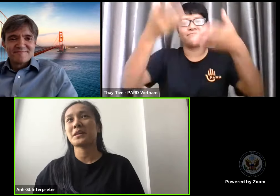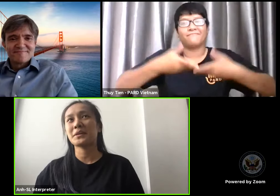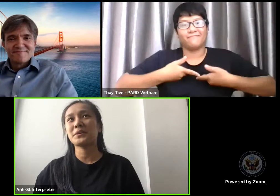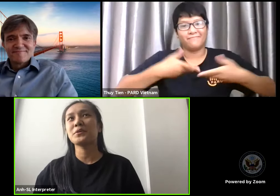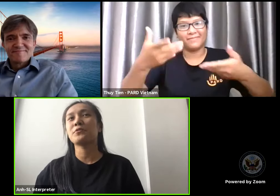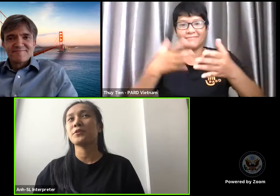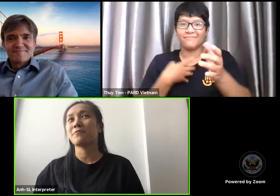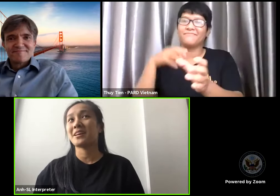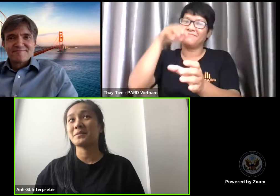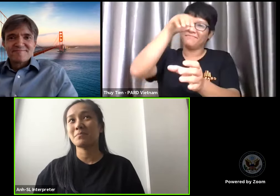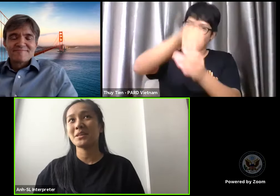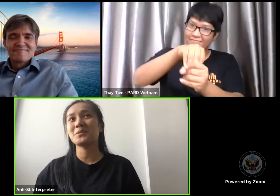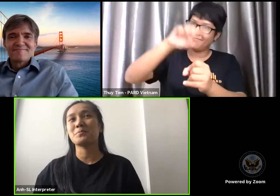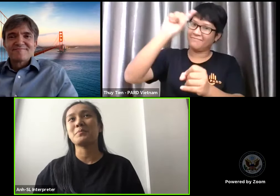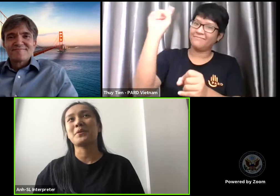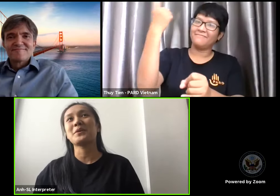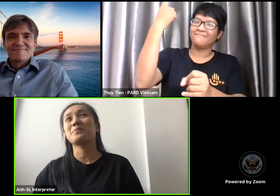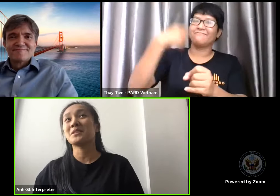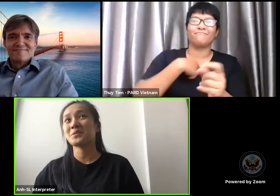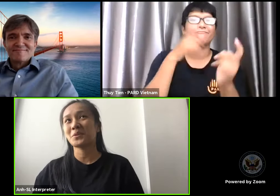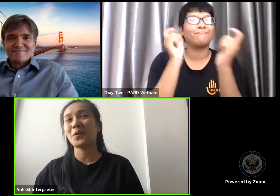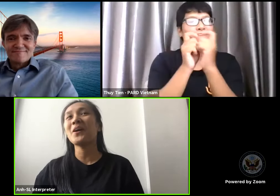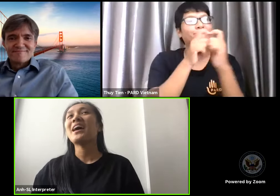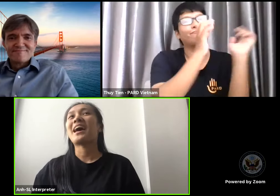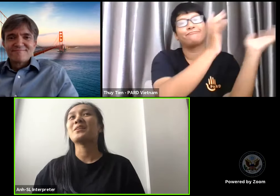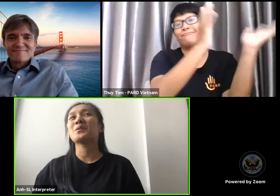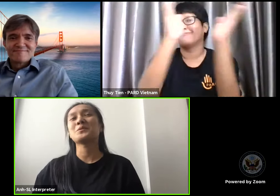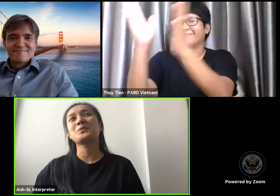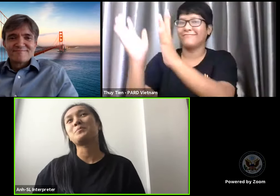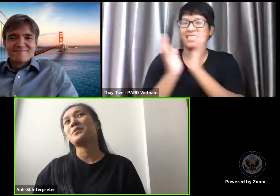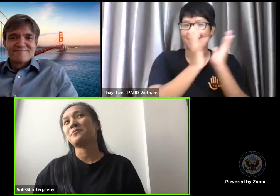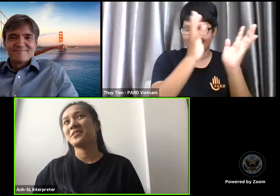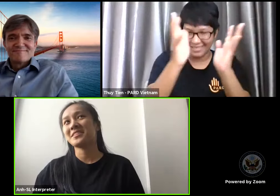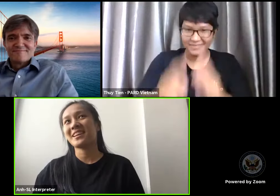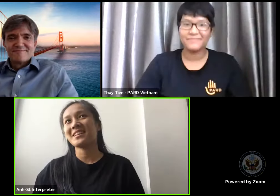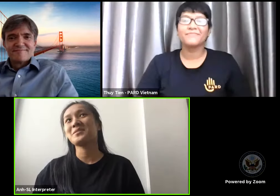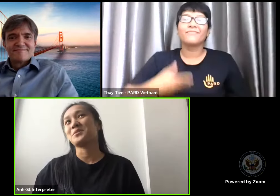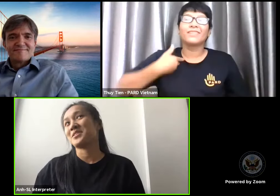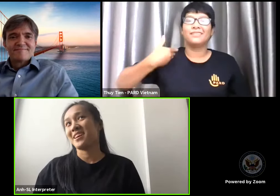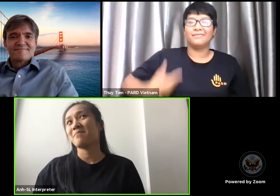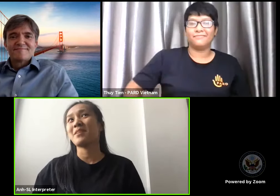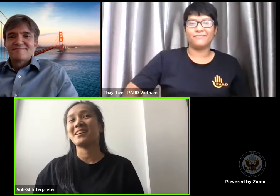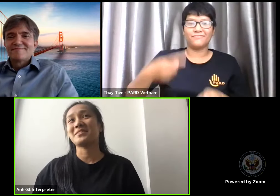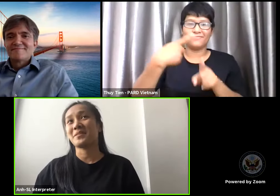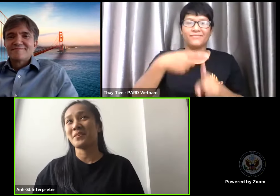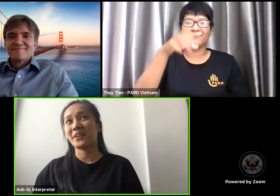thank you for inviting me to be part of this show, and also to be the first guest to share my story.